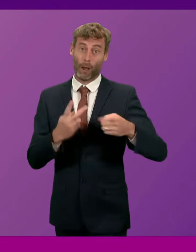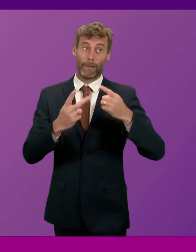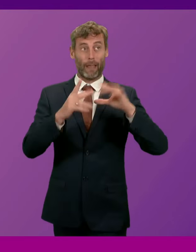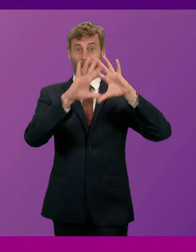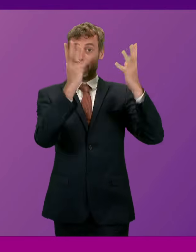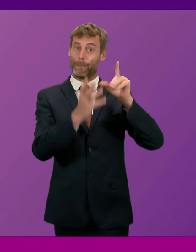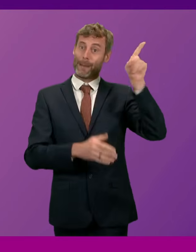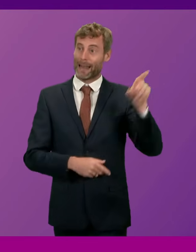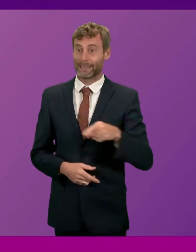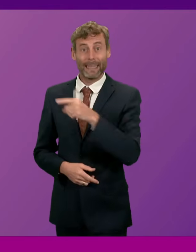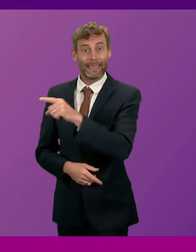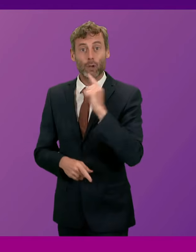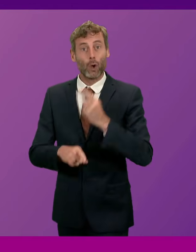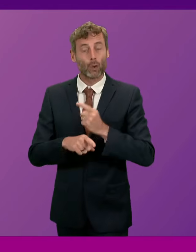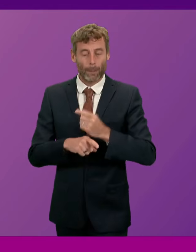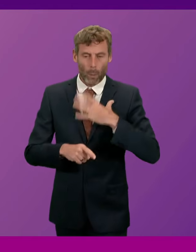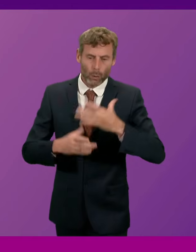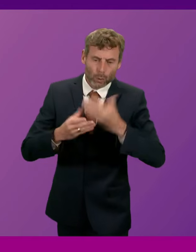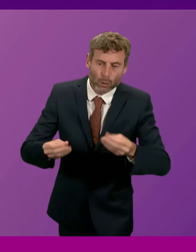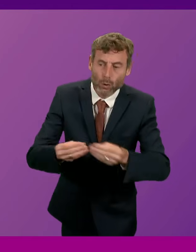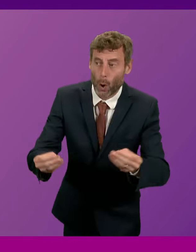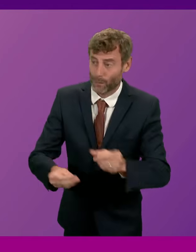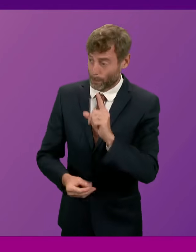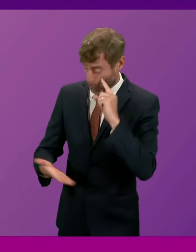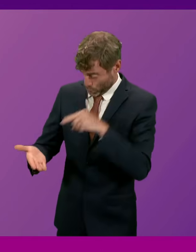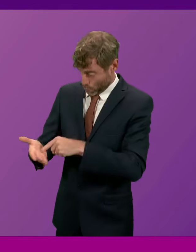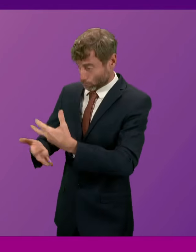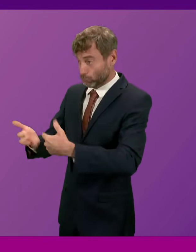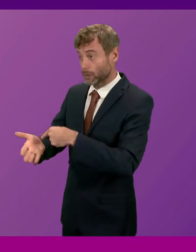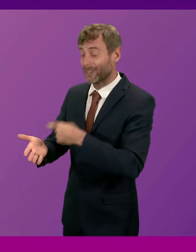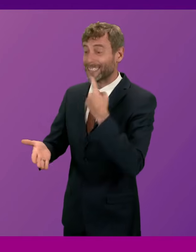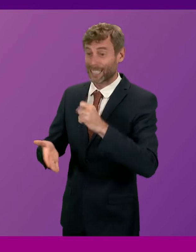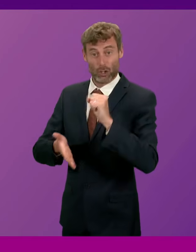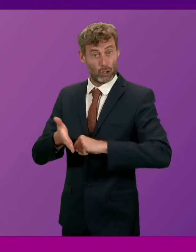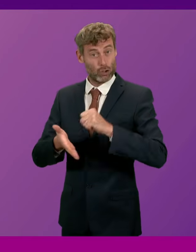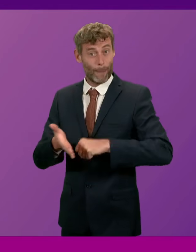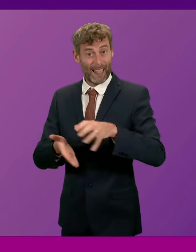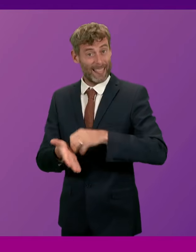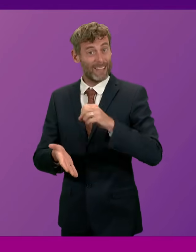when the reality is that shoplifting is up 124 per cent and that clear-up